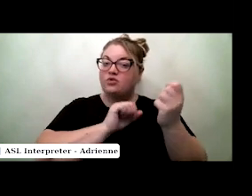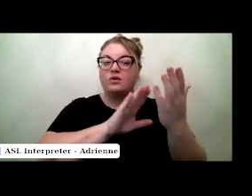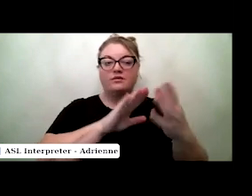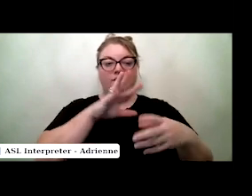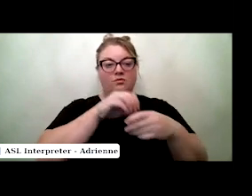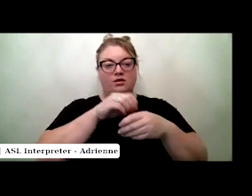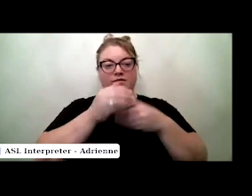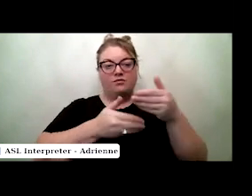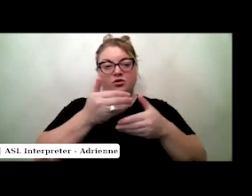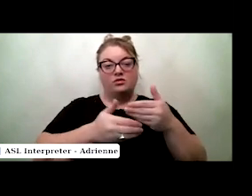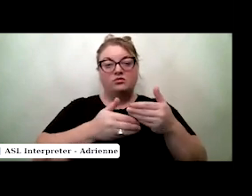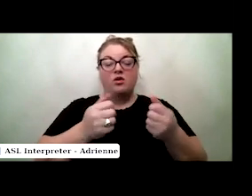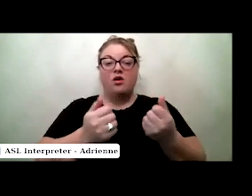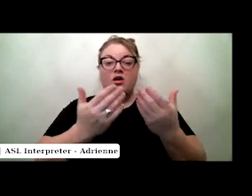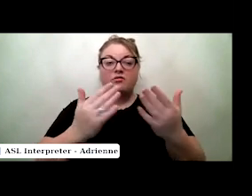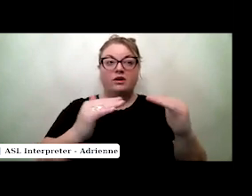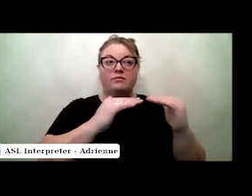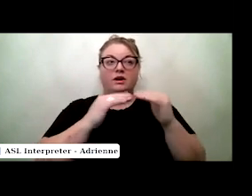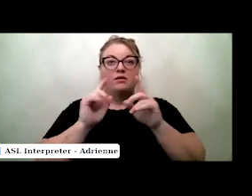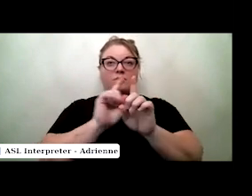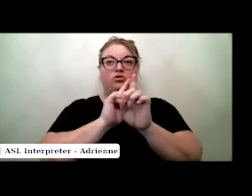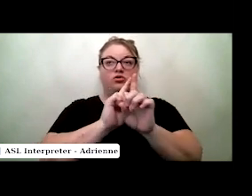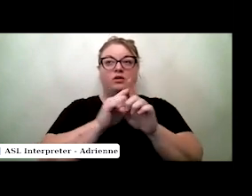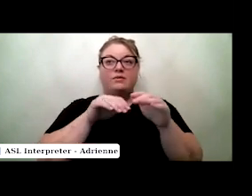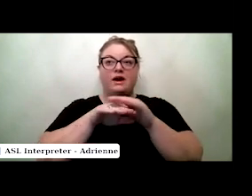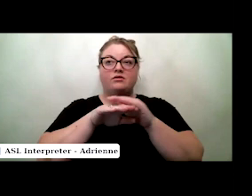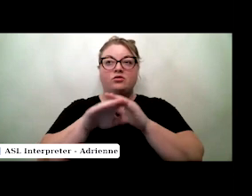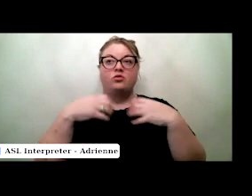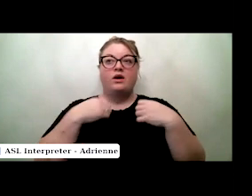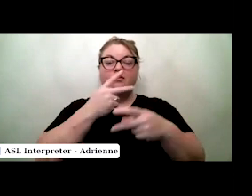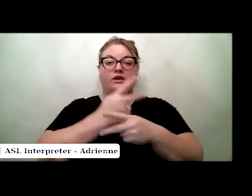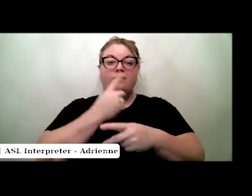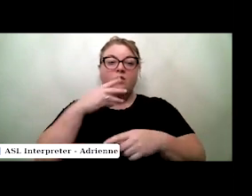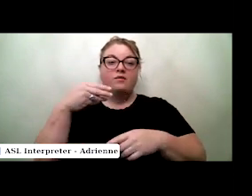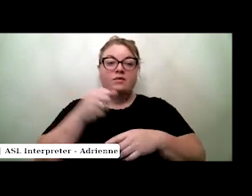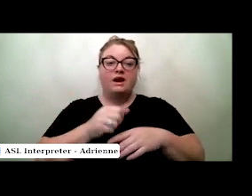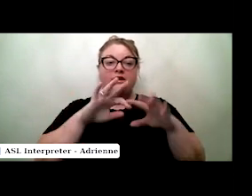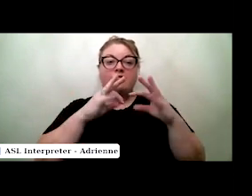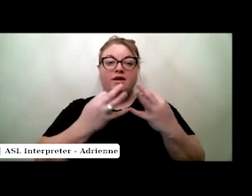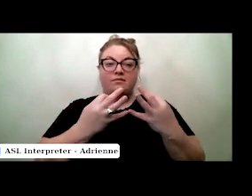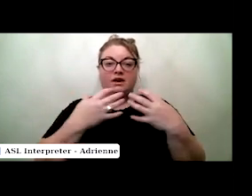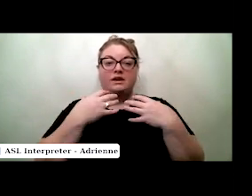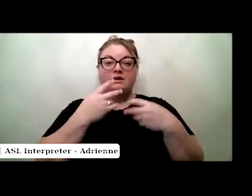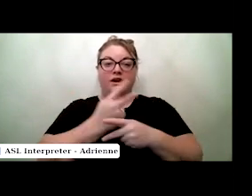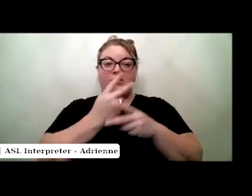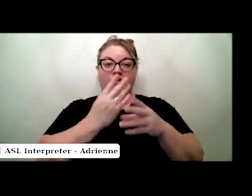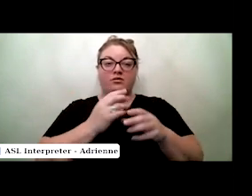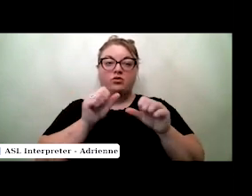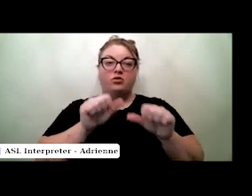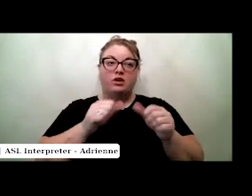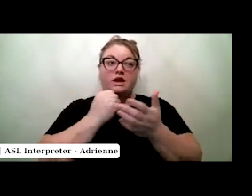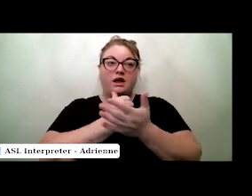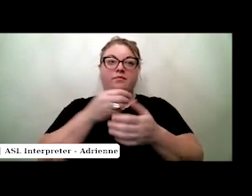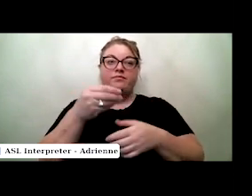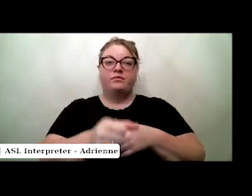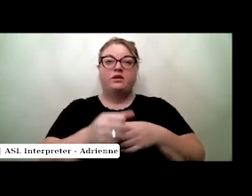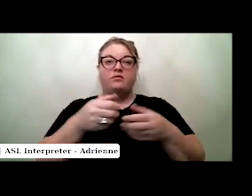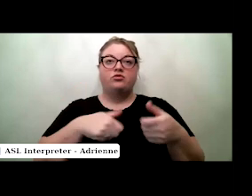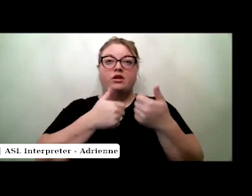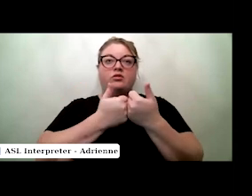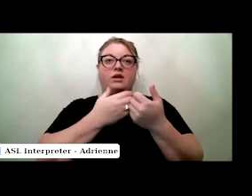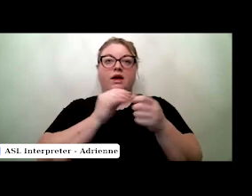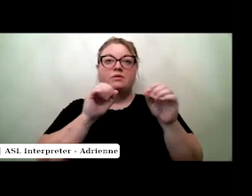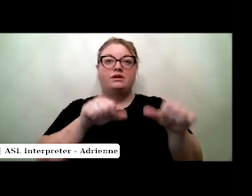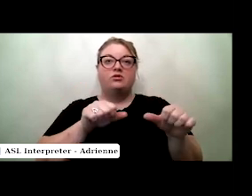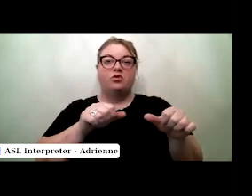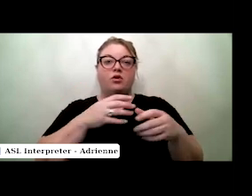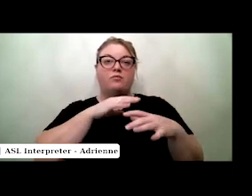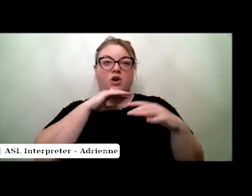Offering peer mentorship and access to healthcare for paid family caregivers may help offset challenges and potential burnout associated with family caregiving.